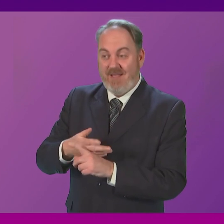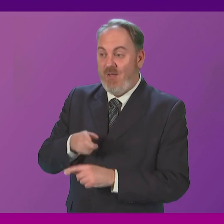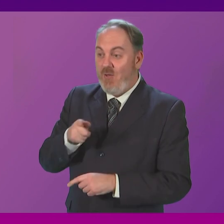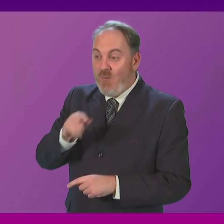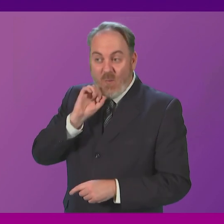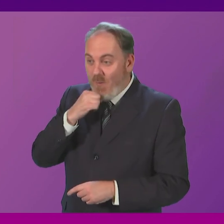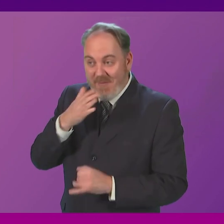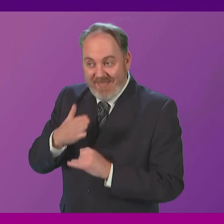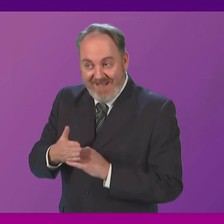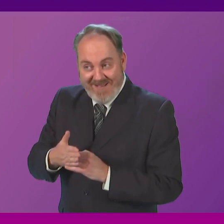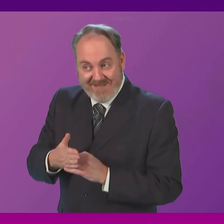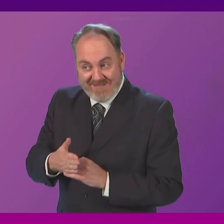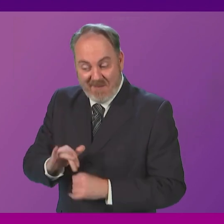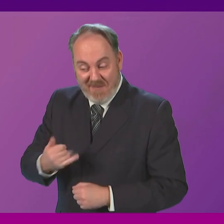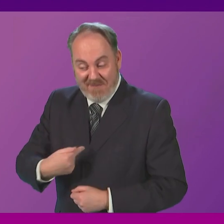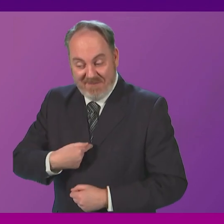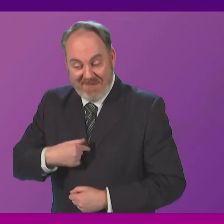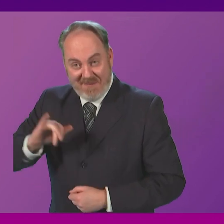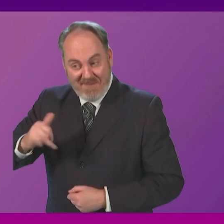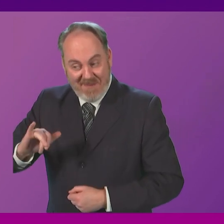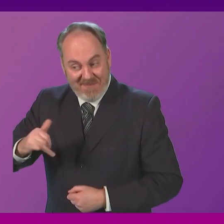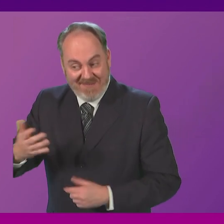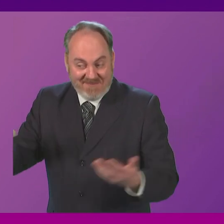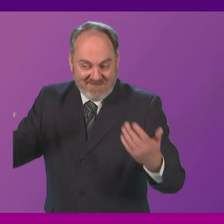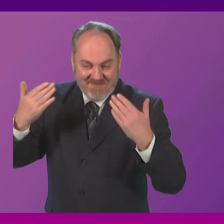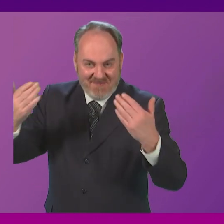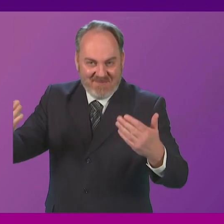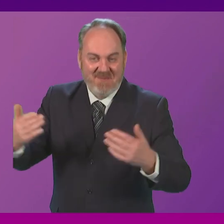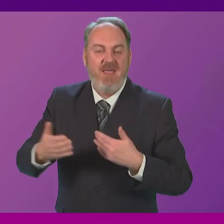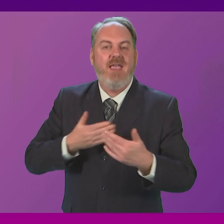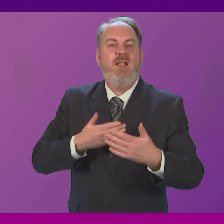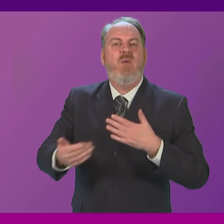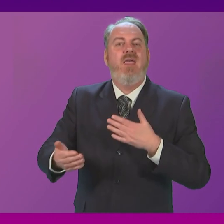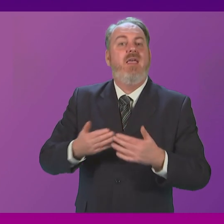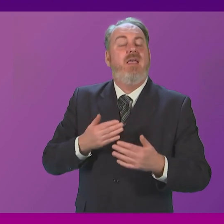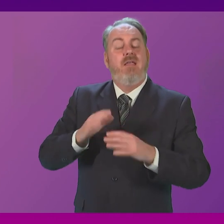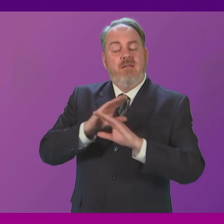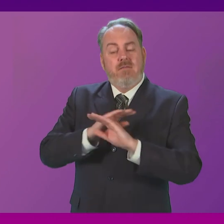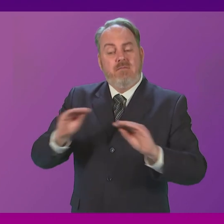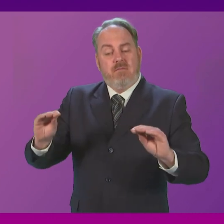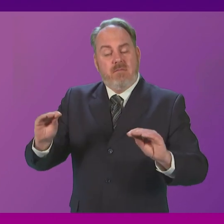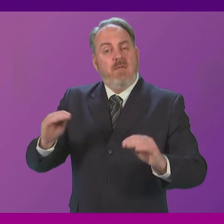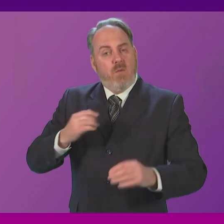In the meantime, as I said in my earlier remarks, we need a First Minister for all of Scotland.